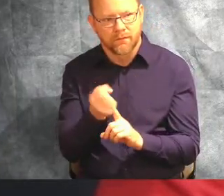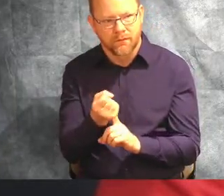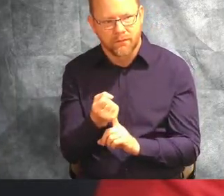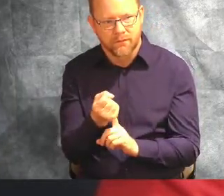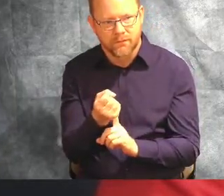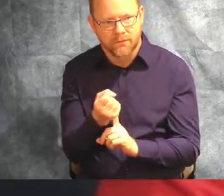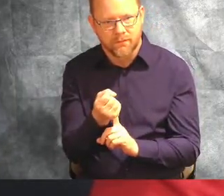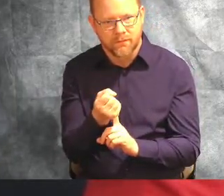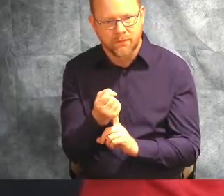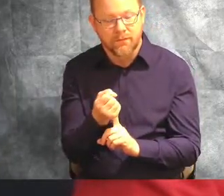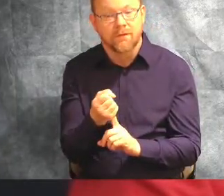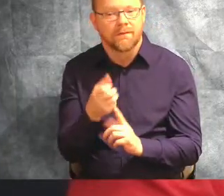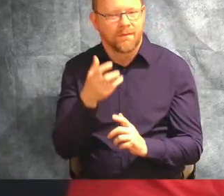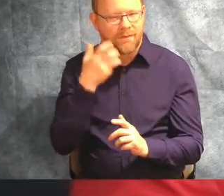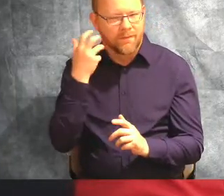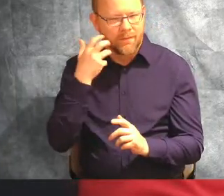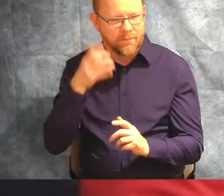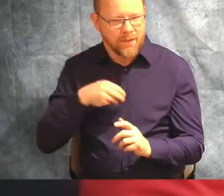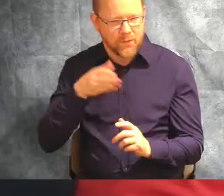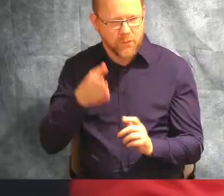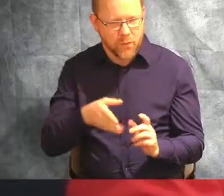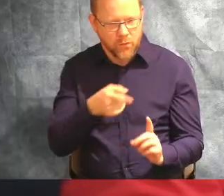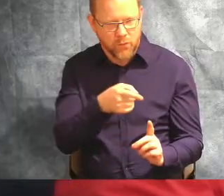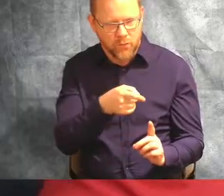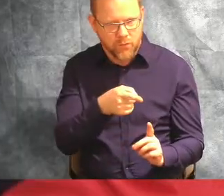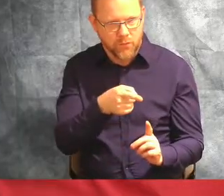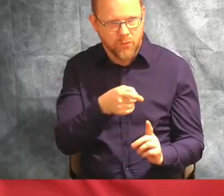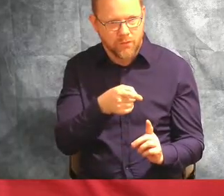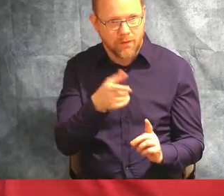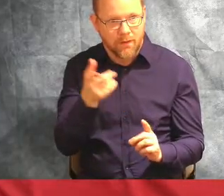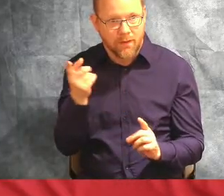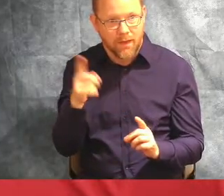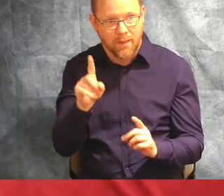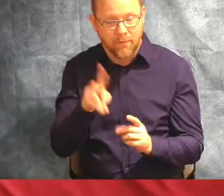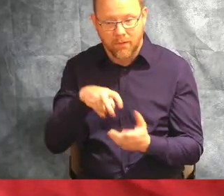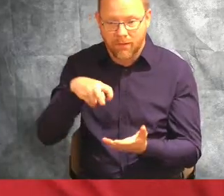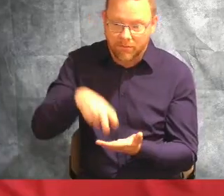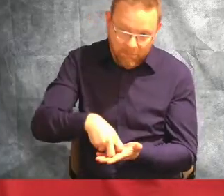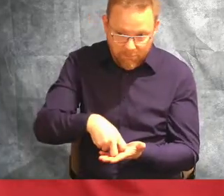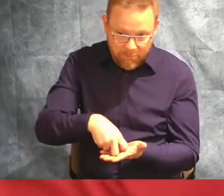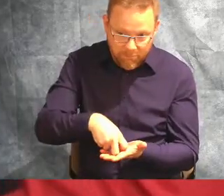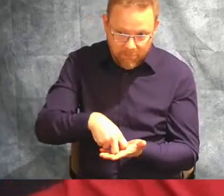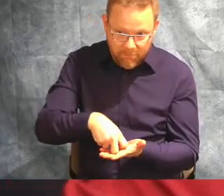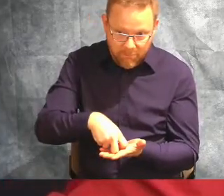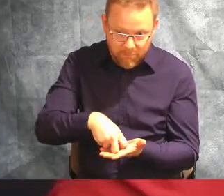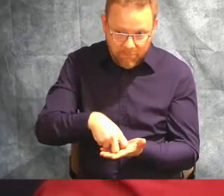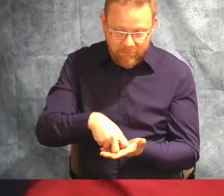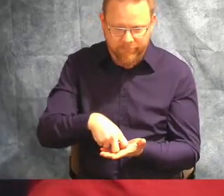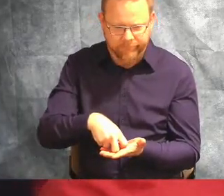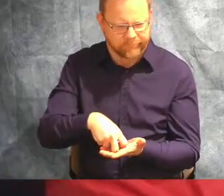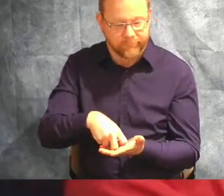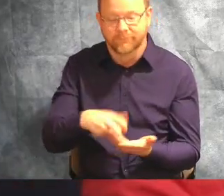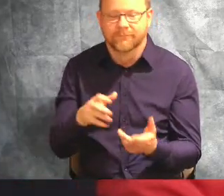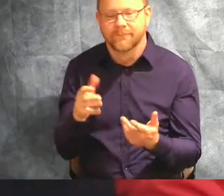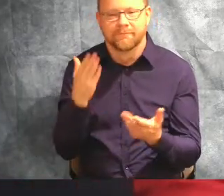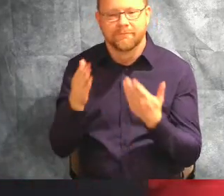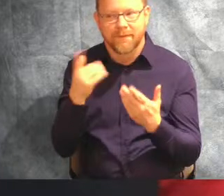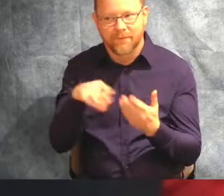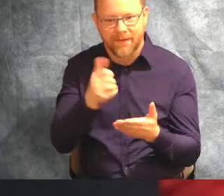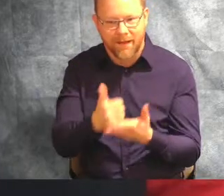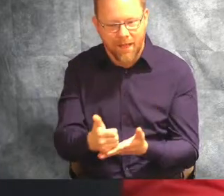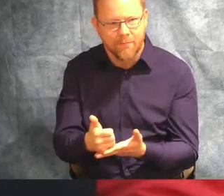the owner of the Bengals, they took a knee, and so maybe they can help because they got a whole lot